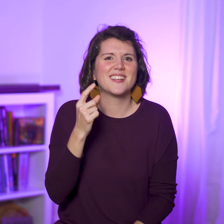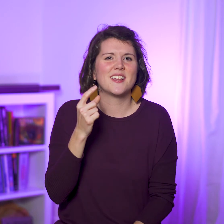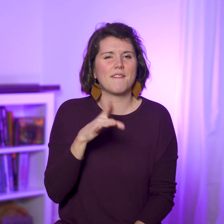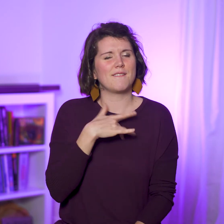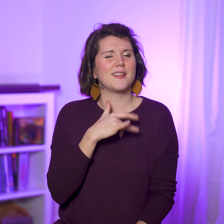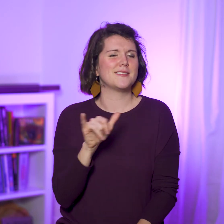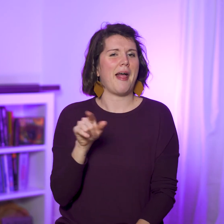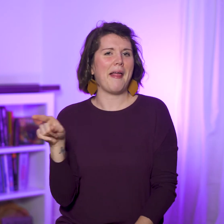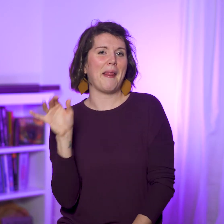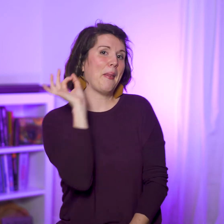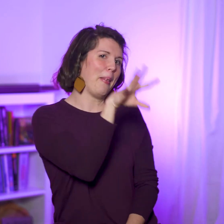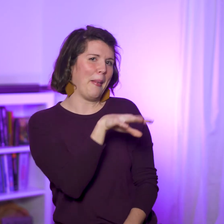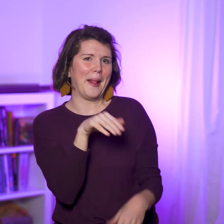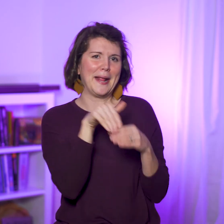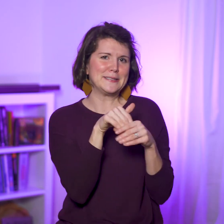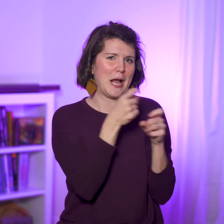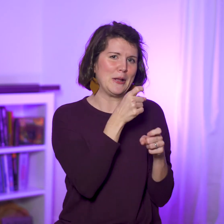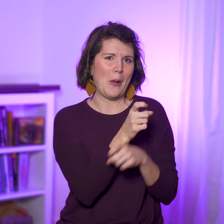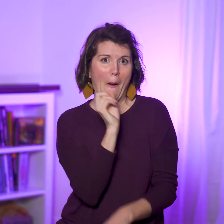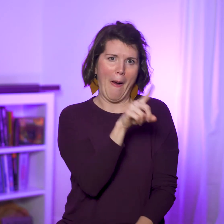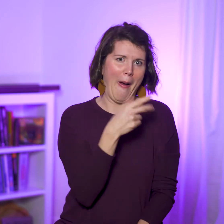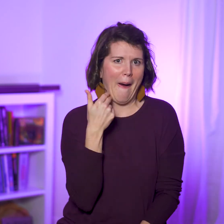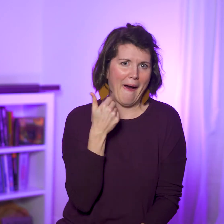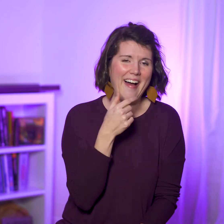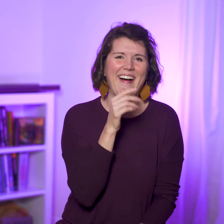it feels a bit like He’s making an inside joke with His friends,